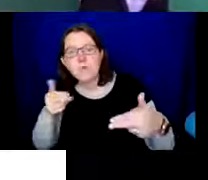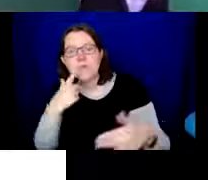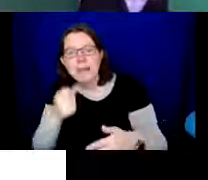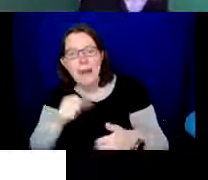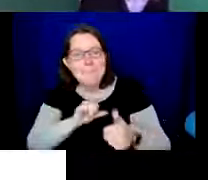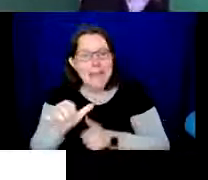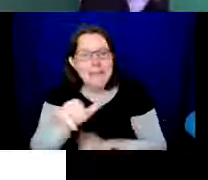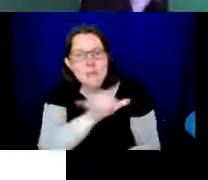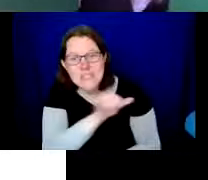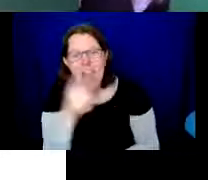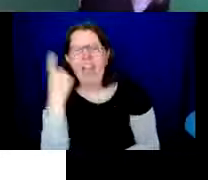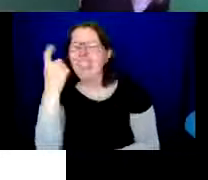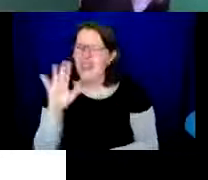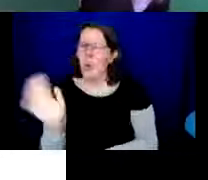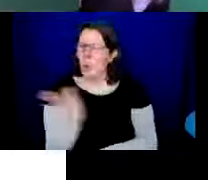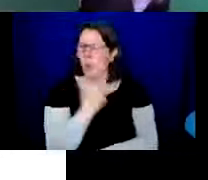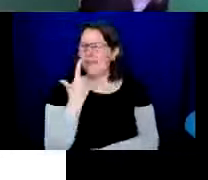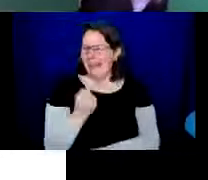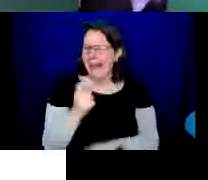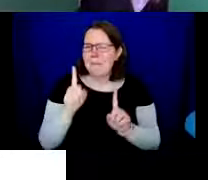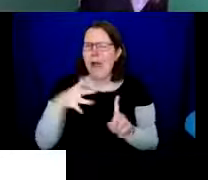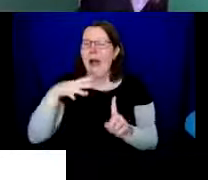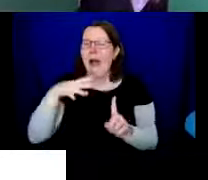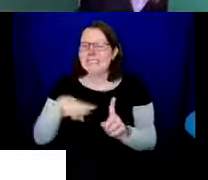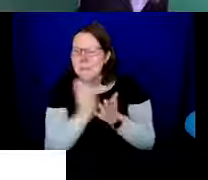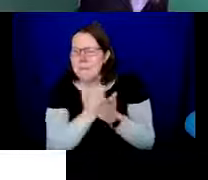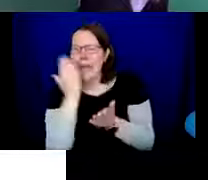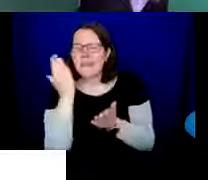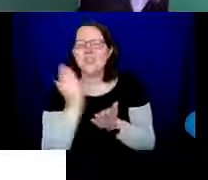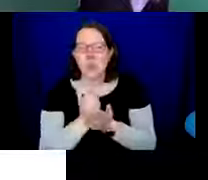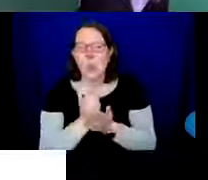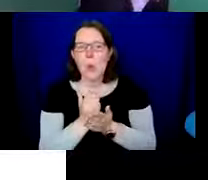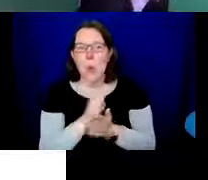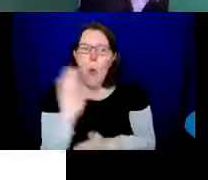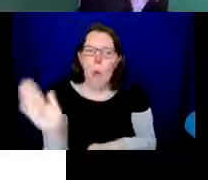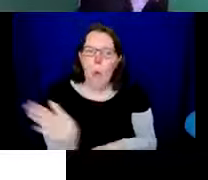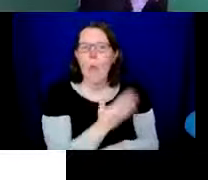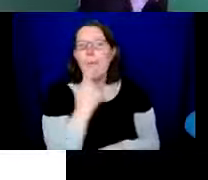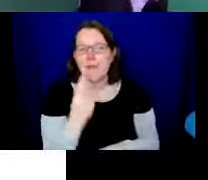of them can but i just need to be absolutely sure that all of them have got that technology i know